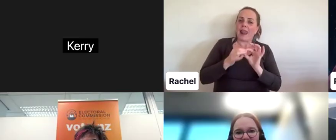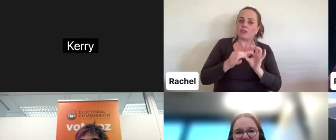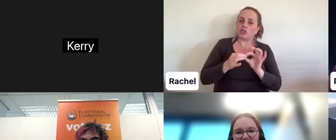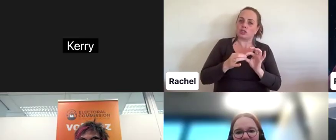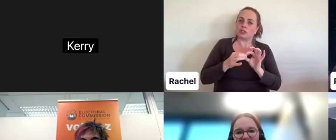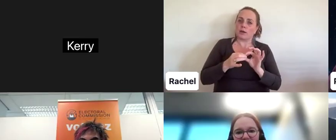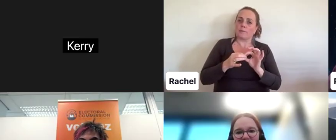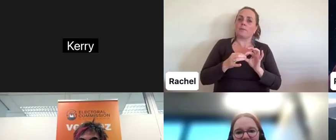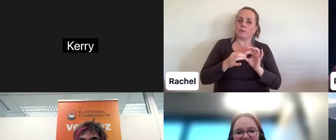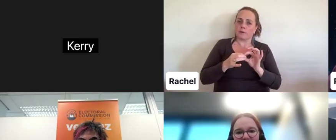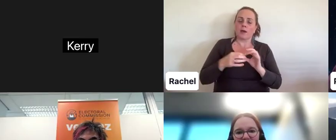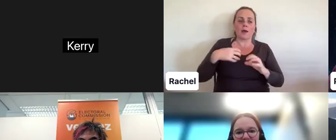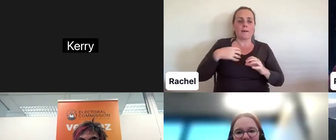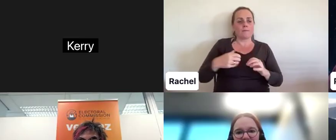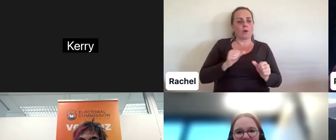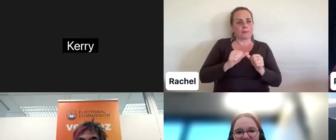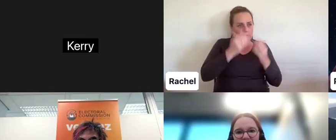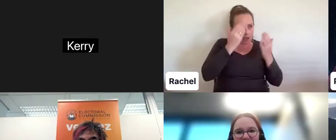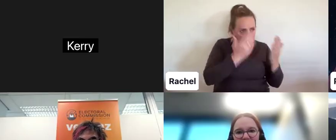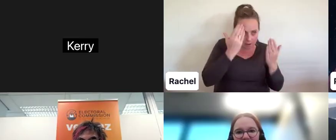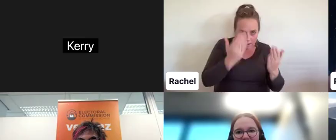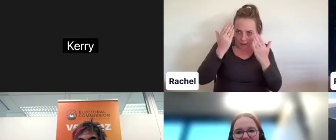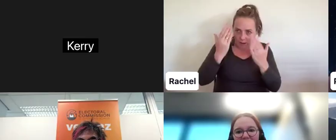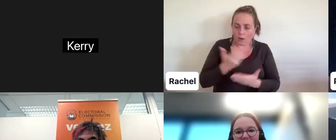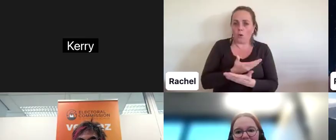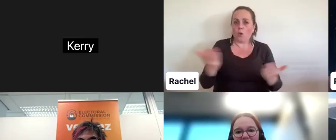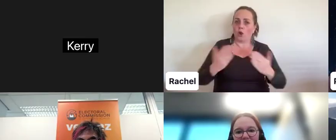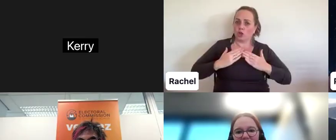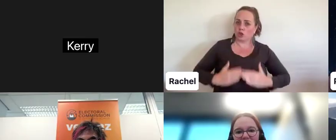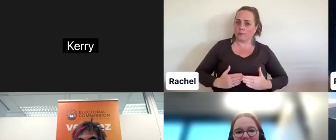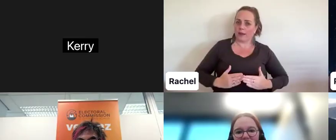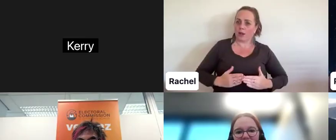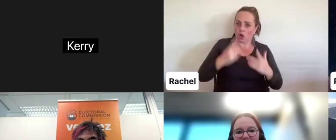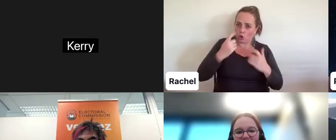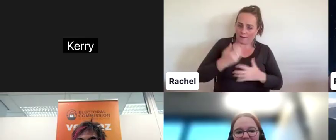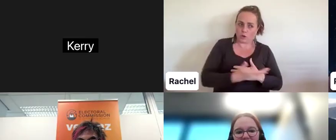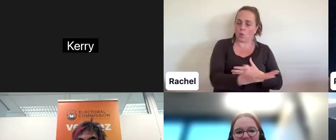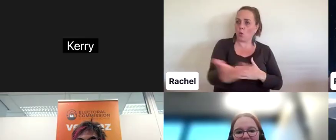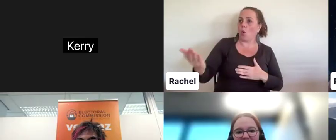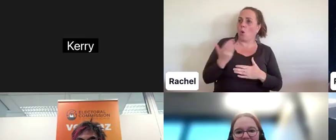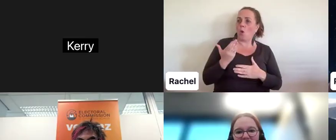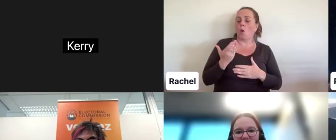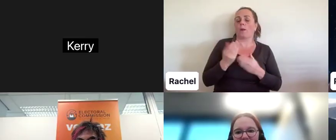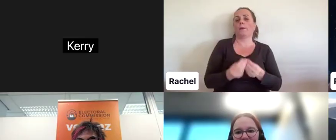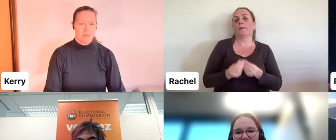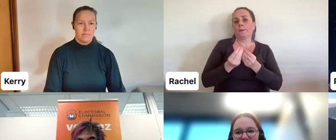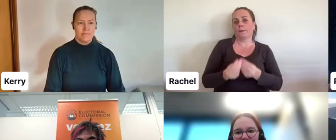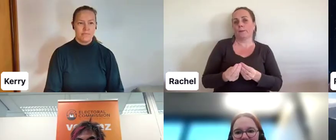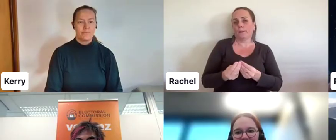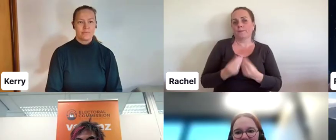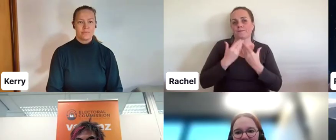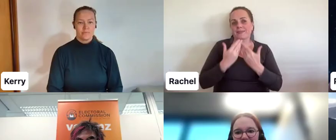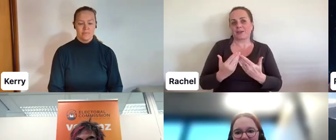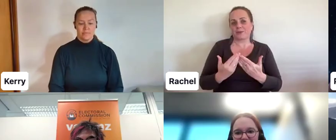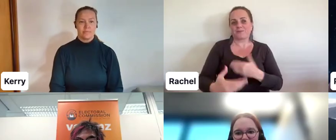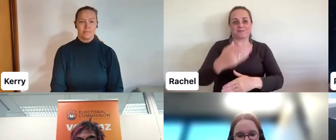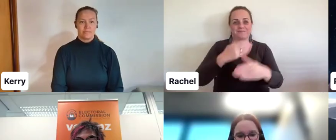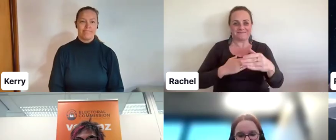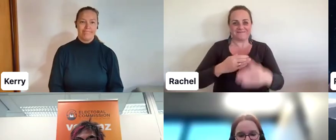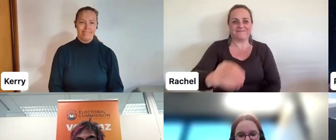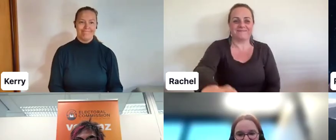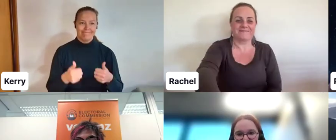and humanised ways of working that take better care of everyone. Kia ora. Thank you very much,